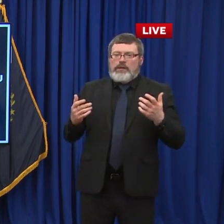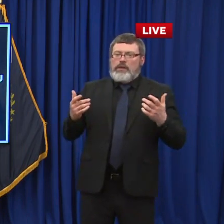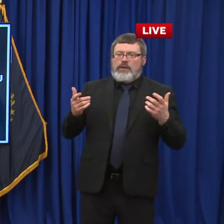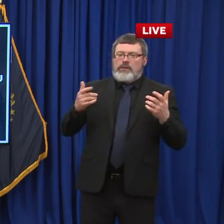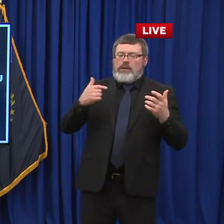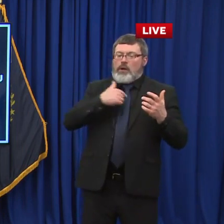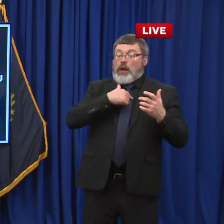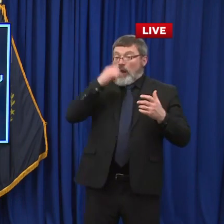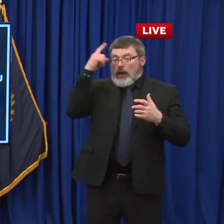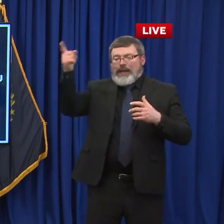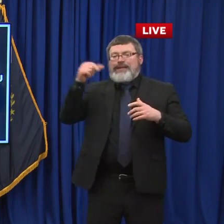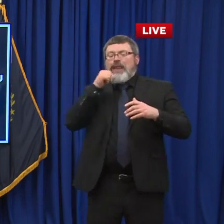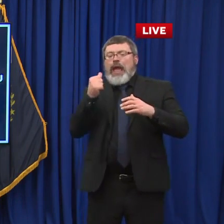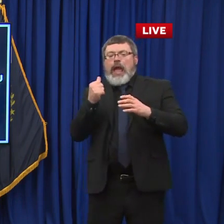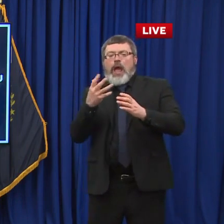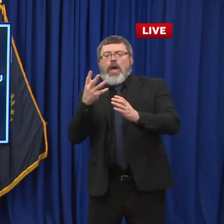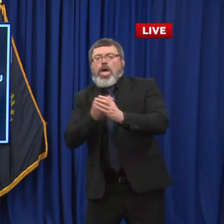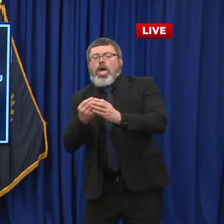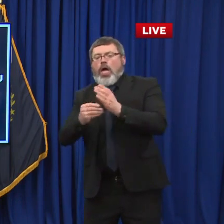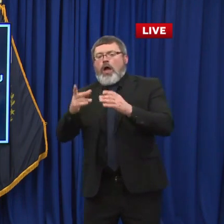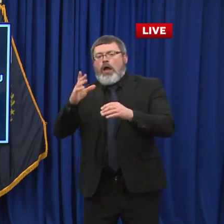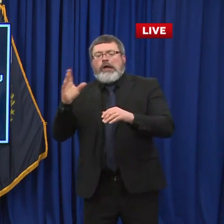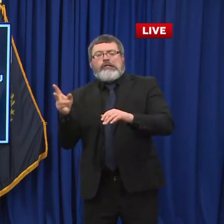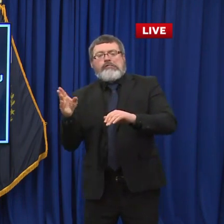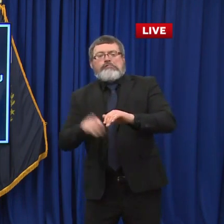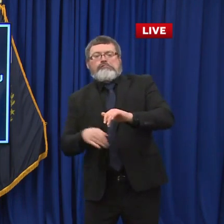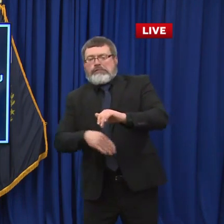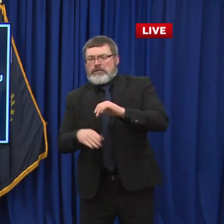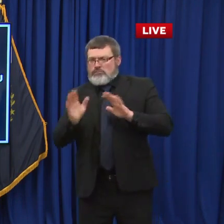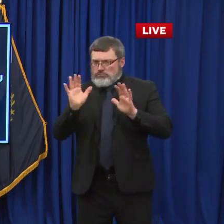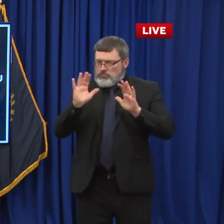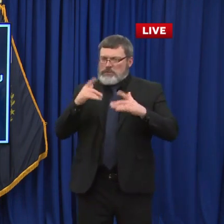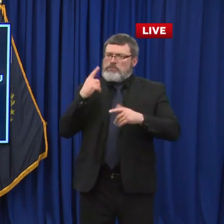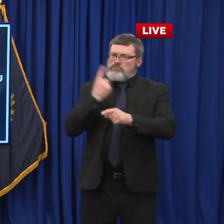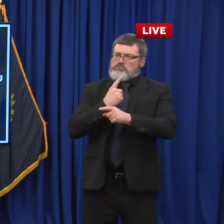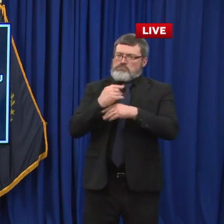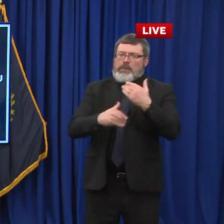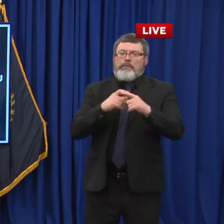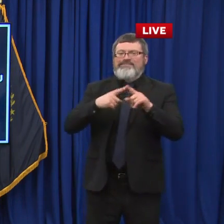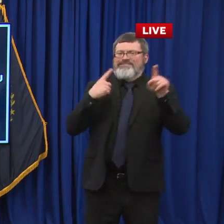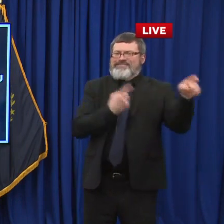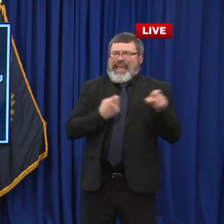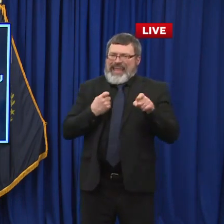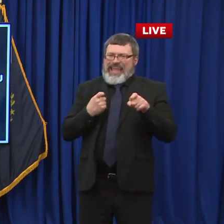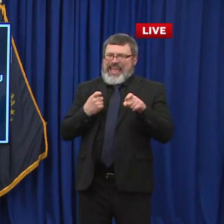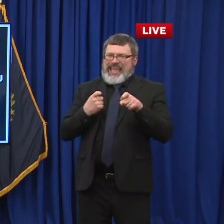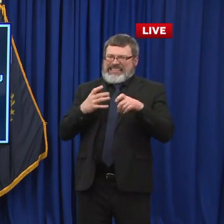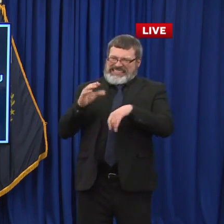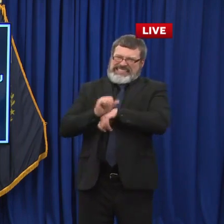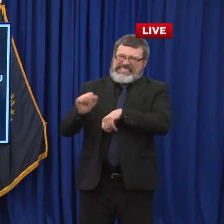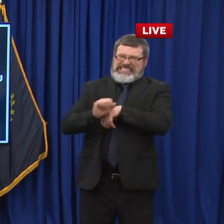NO ONE HAS DONE ANYTHING LIKE THIS. STEPS WERE NOT SKIPPED, THEY WERE JUST FAST TRACKED.